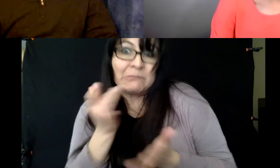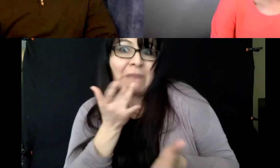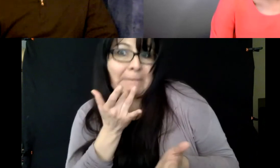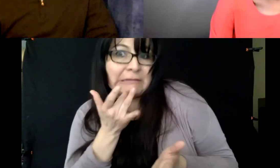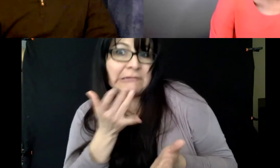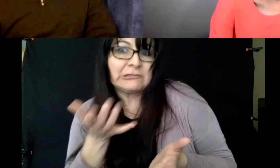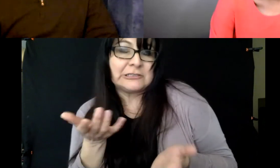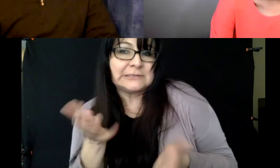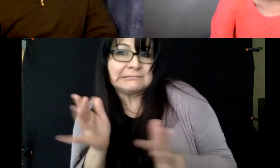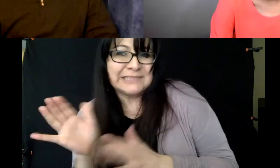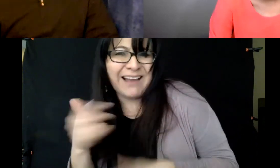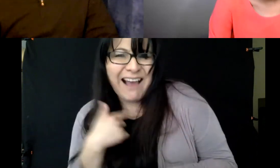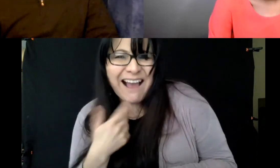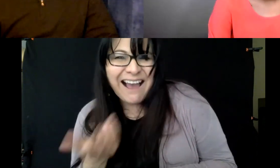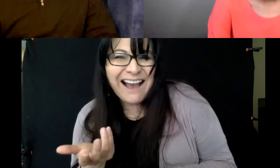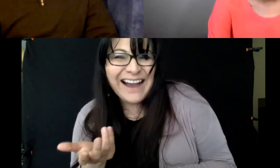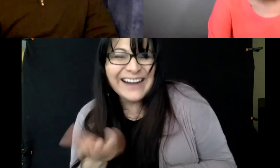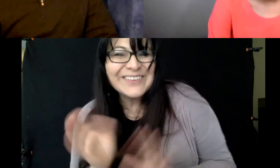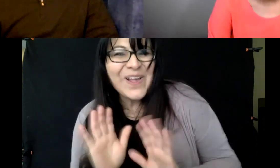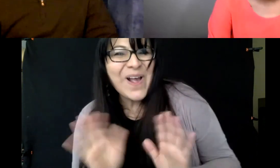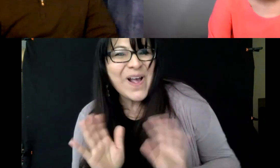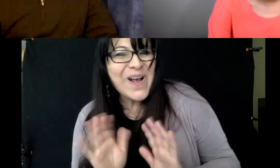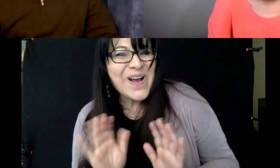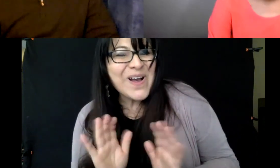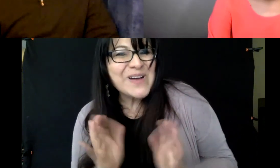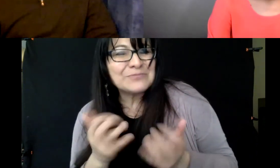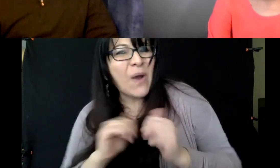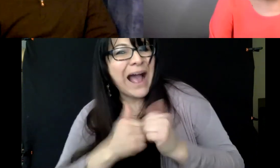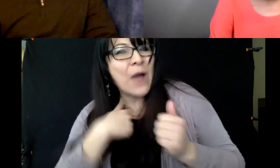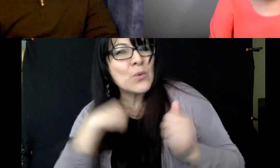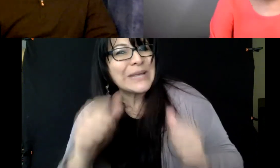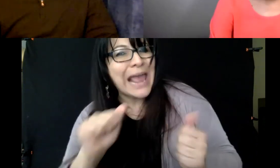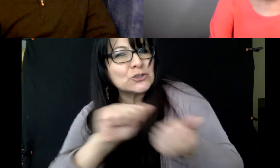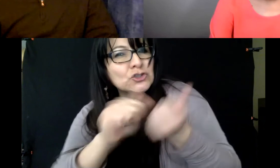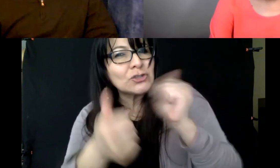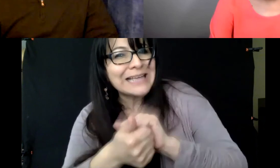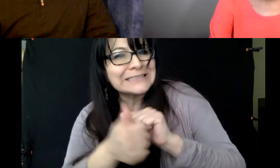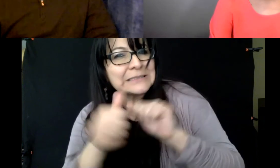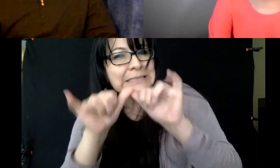it's considered discrimination or preferential treatment i tried my darnedest to explain i'm